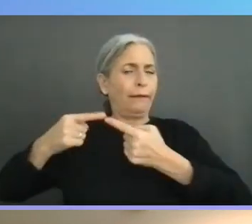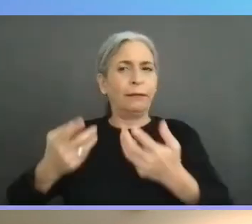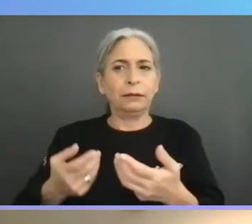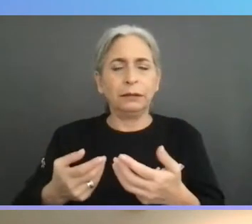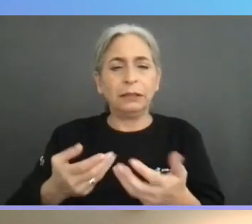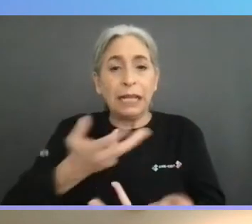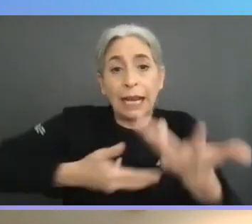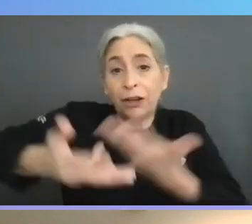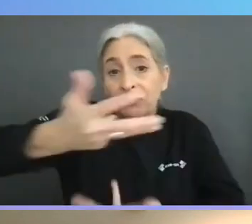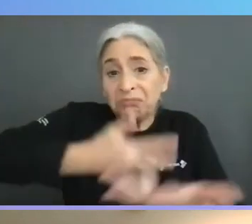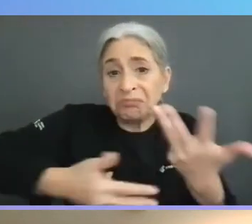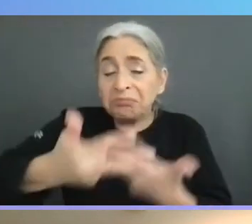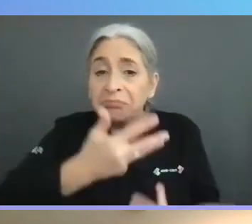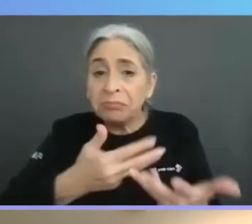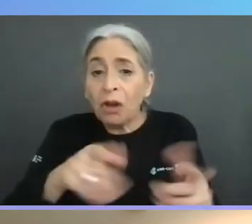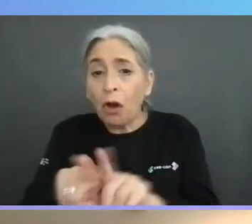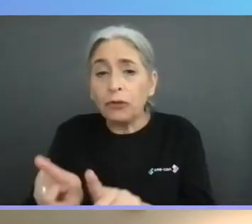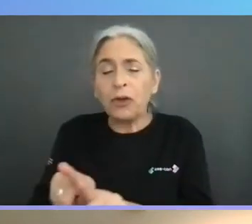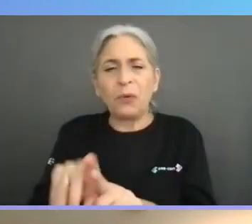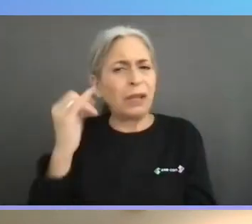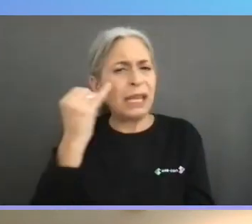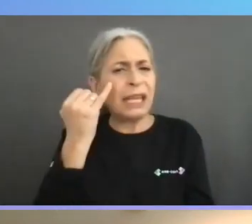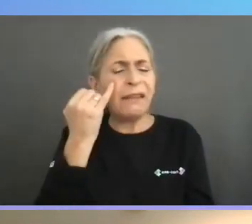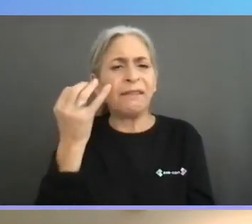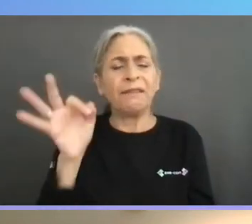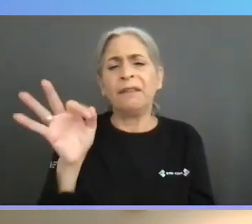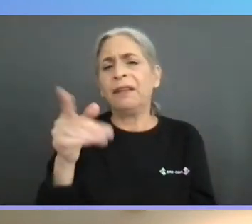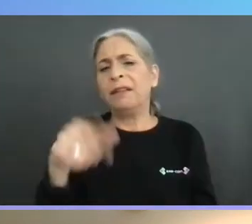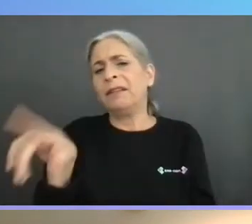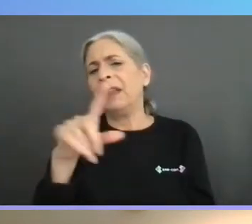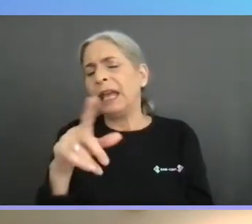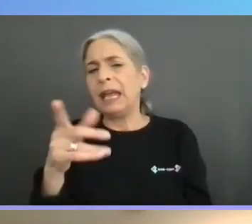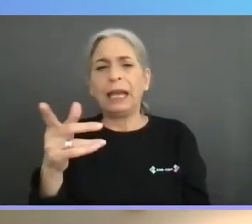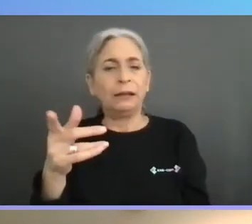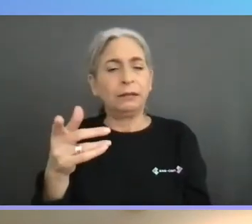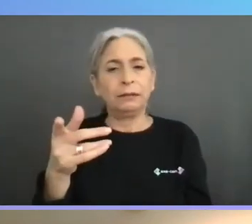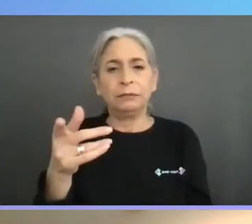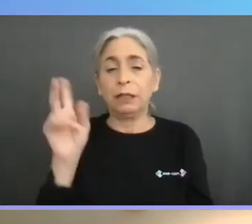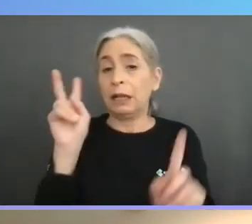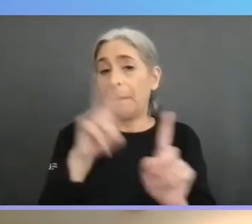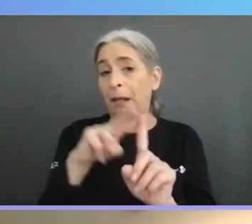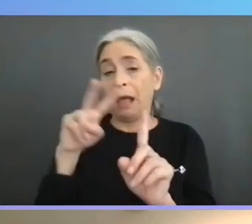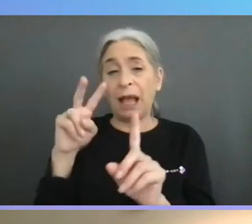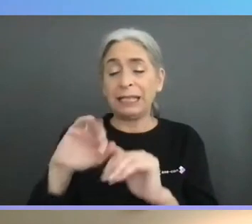interactivity. If there is, um, if this applies how it is used